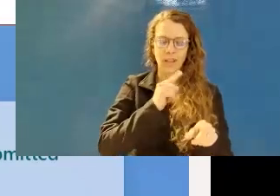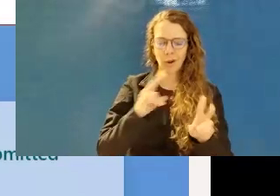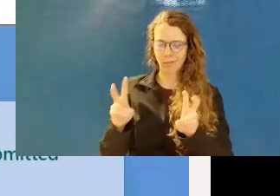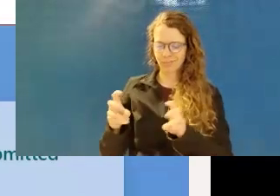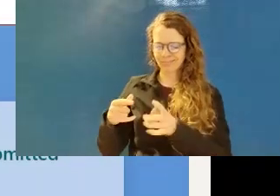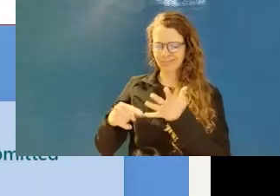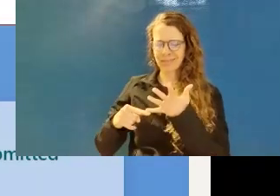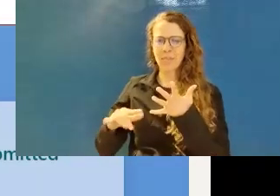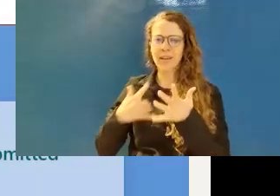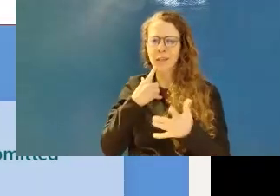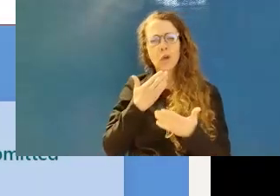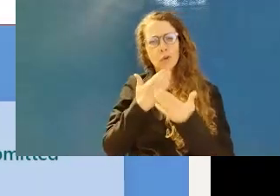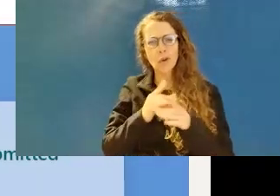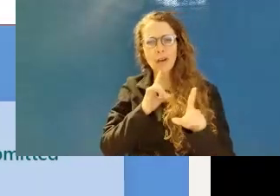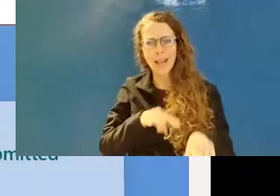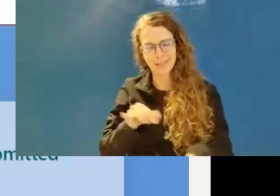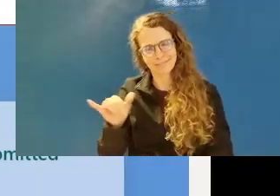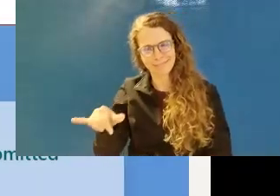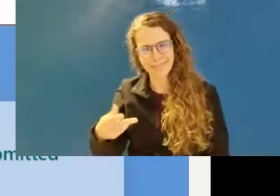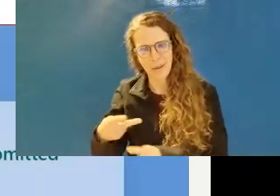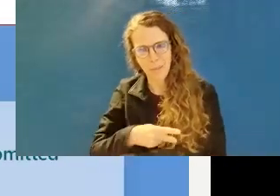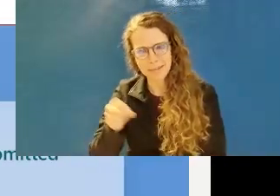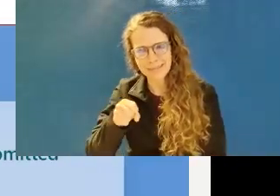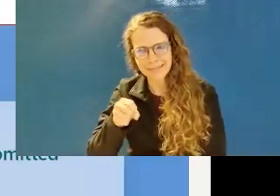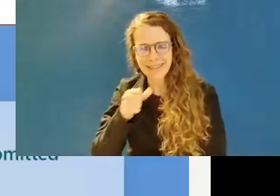Yeah. That is definitely, not substantive.